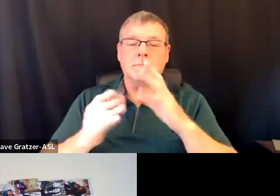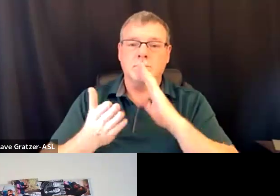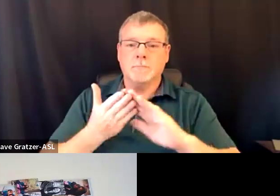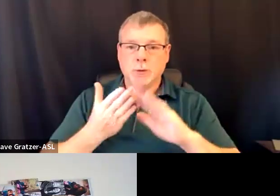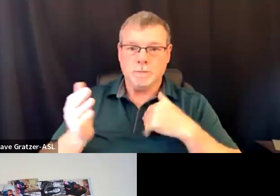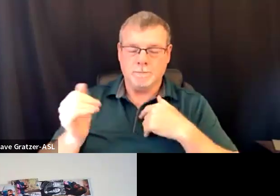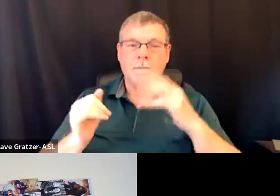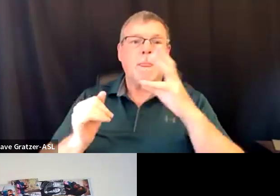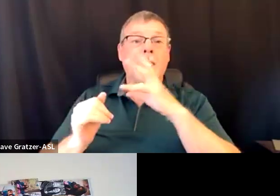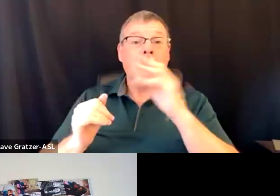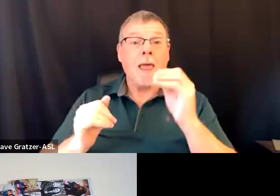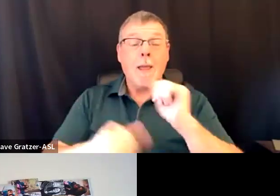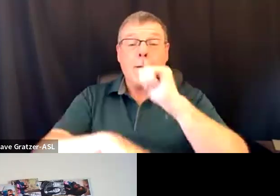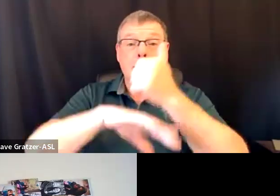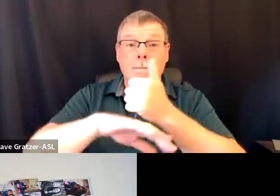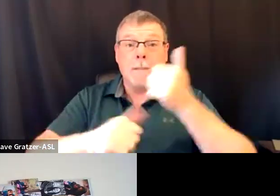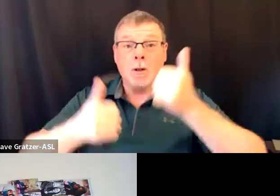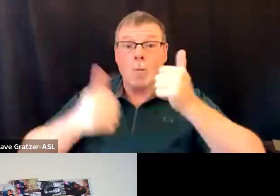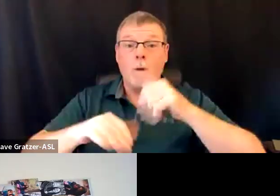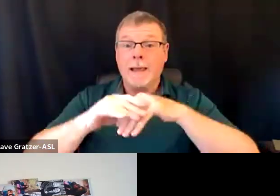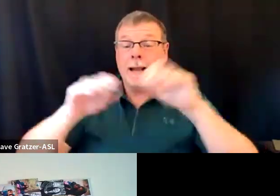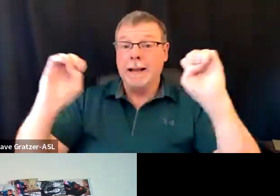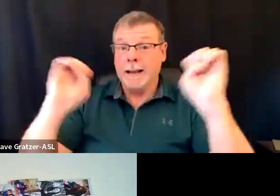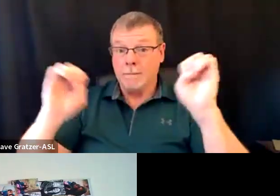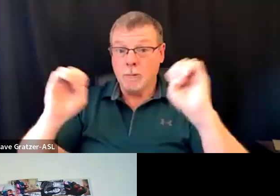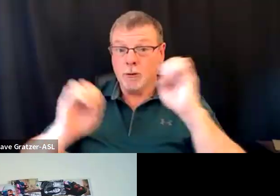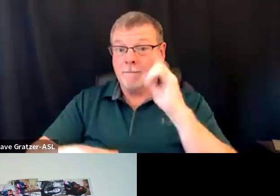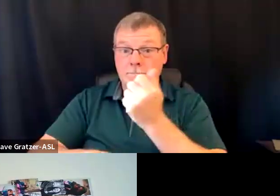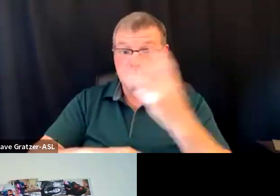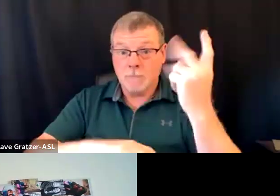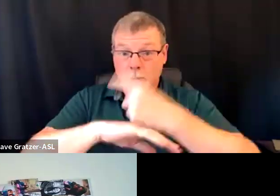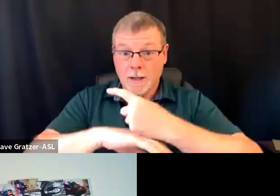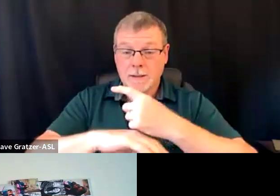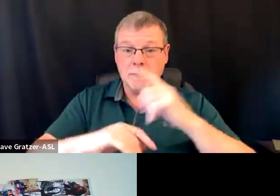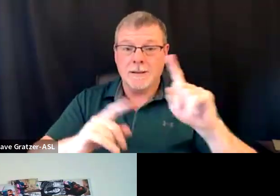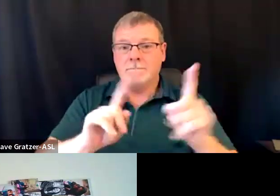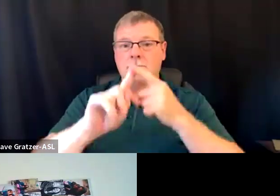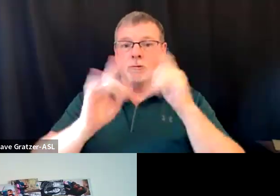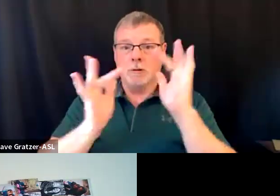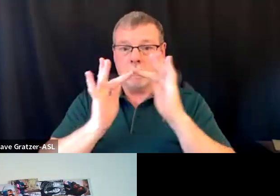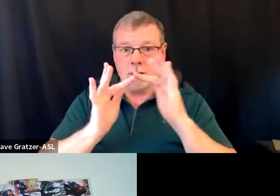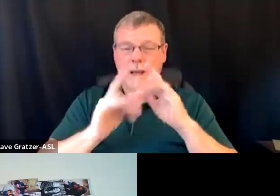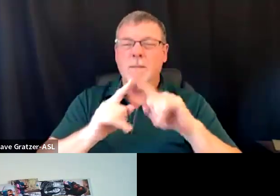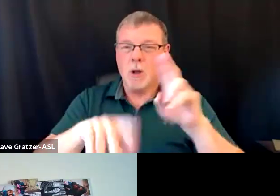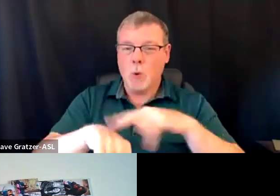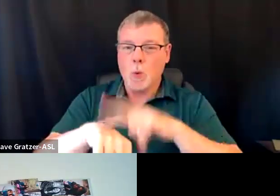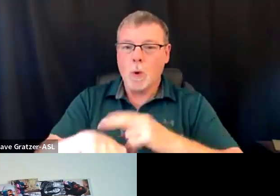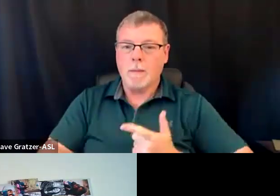And based on whether someone is in emergency shelter for a few days at the point of first contact, but is normally living outside,